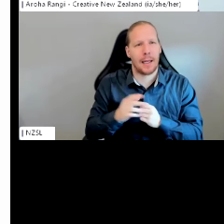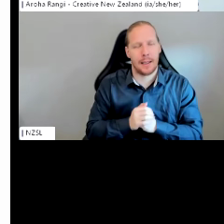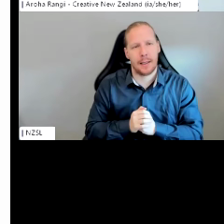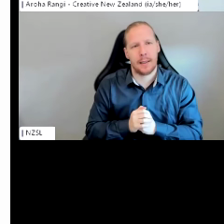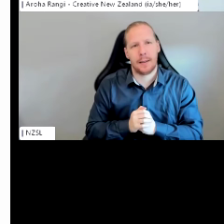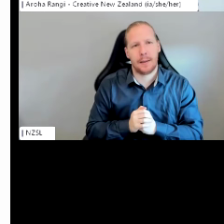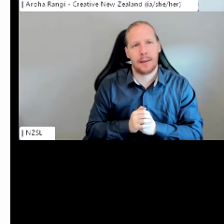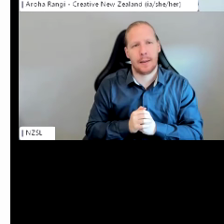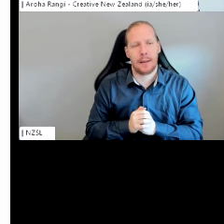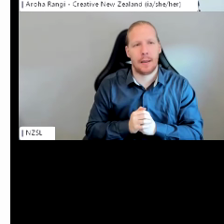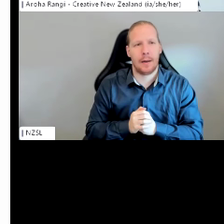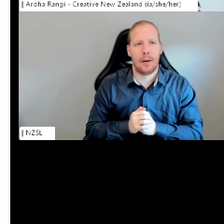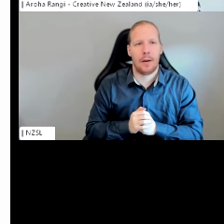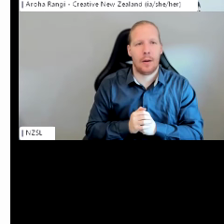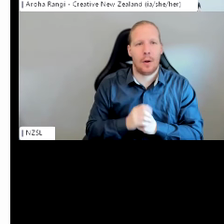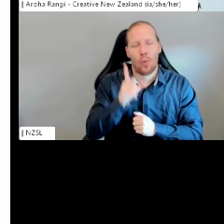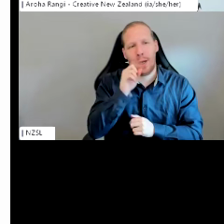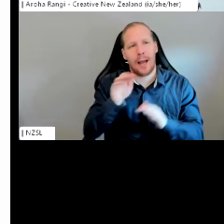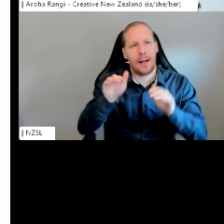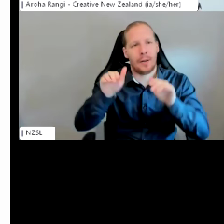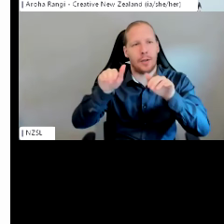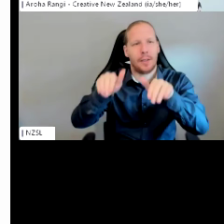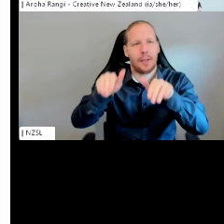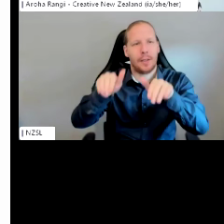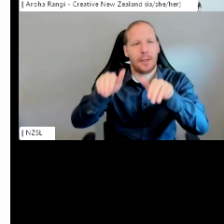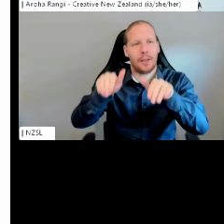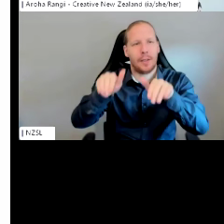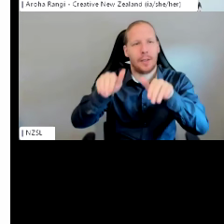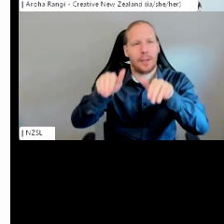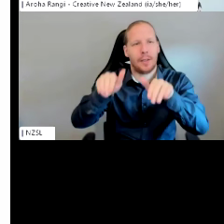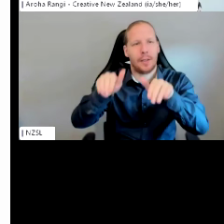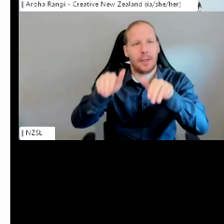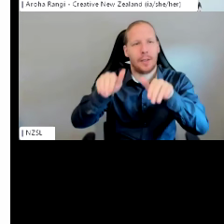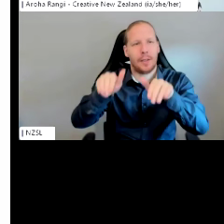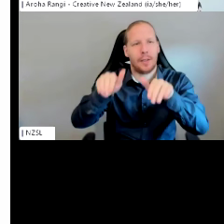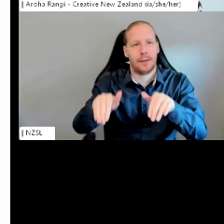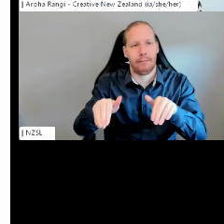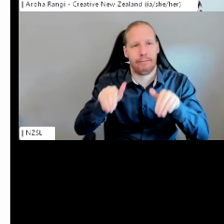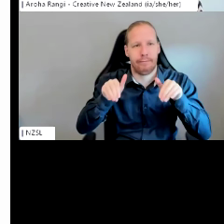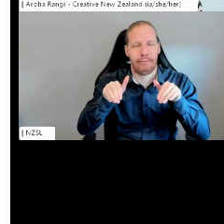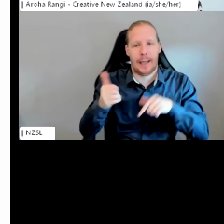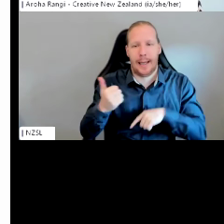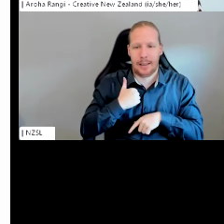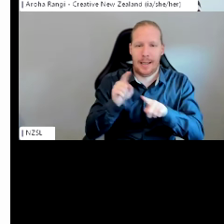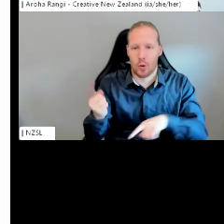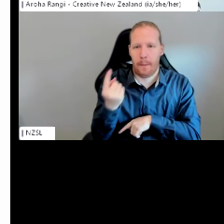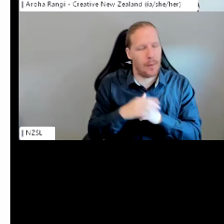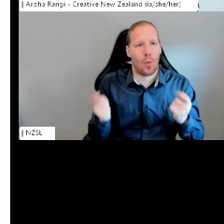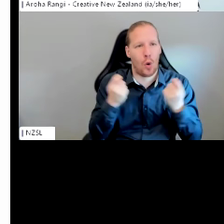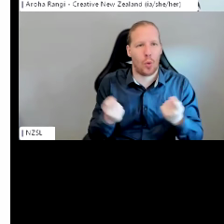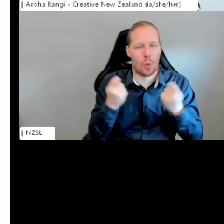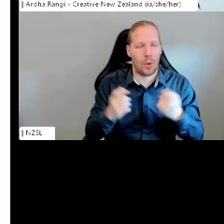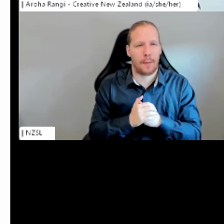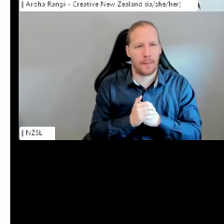be disappointed. Um, and that goes, interestingly, some of the most frequent and loyal visitors are